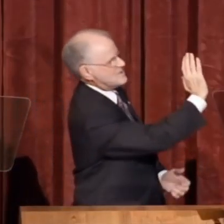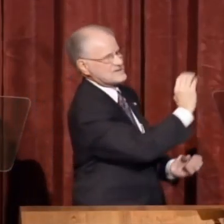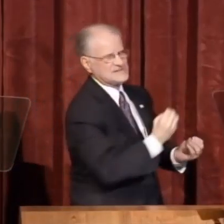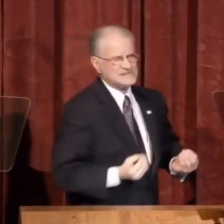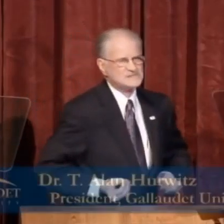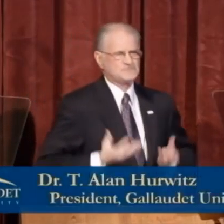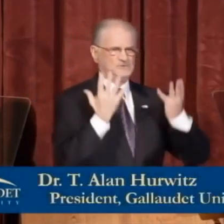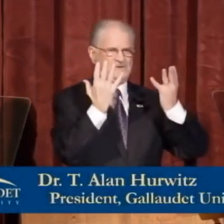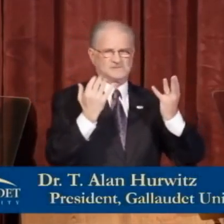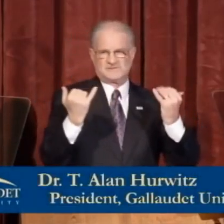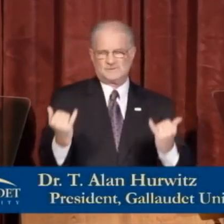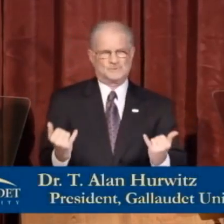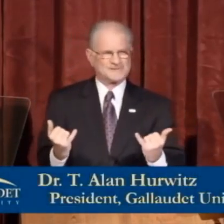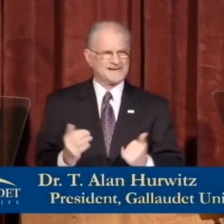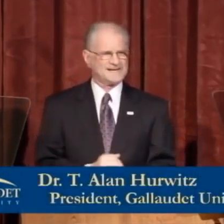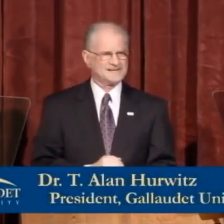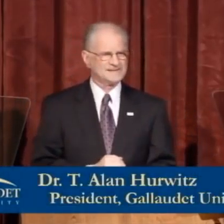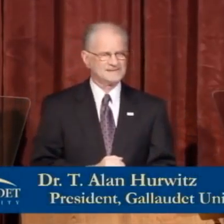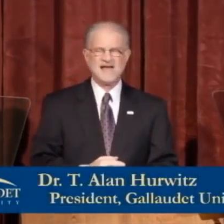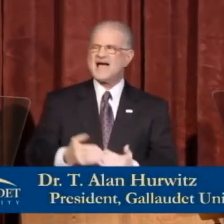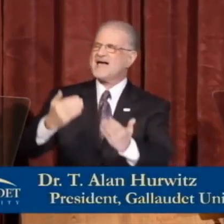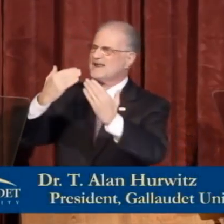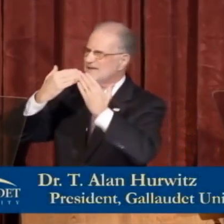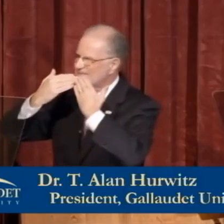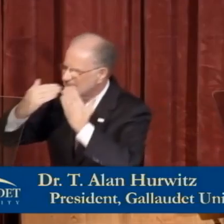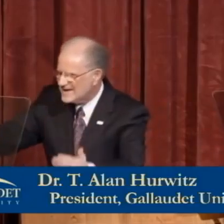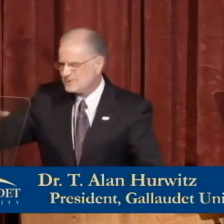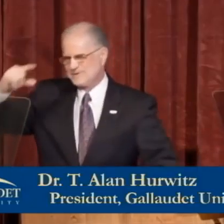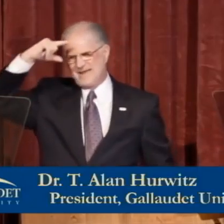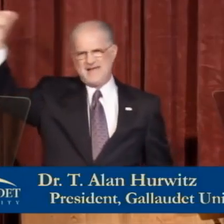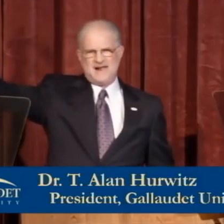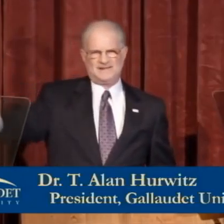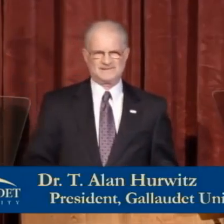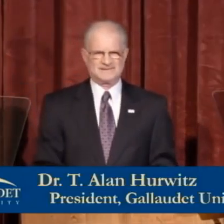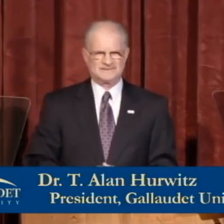They have been a unifying element of the speech.